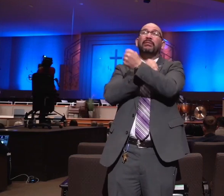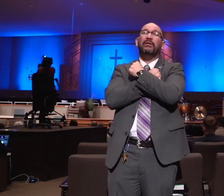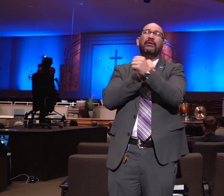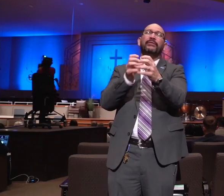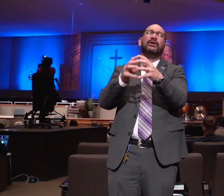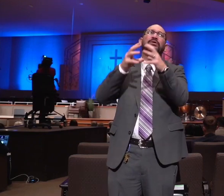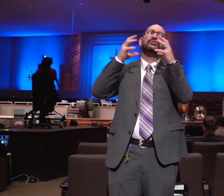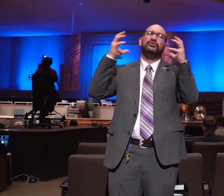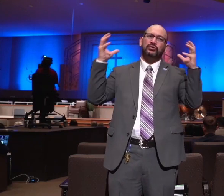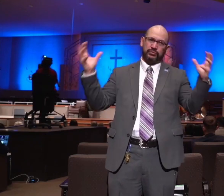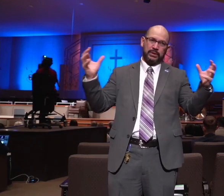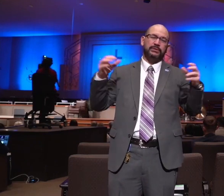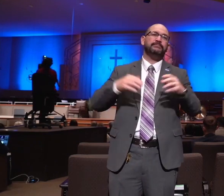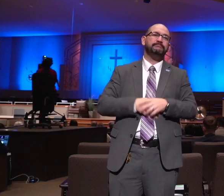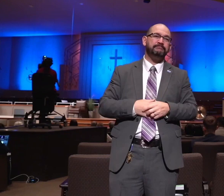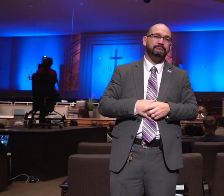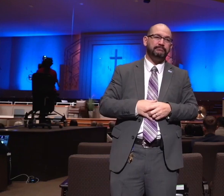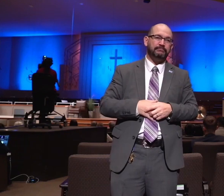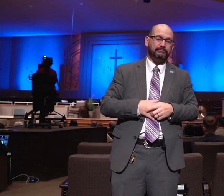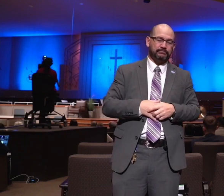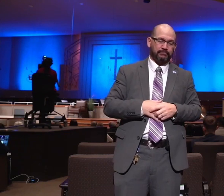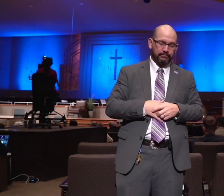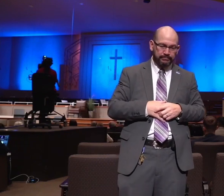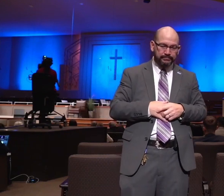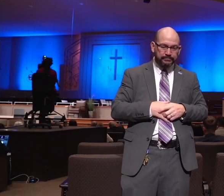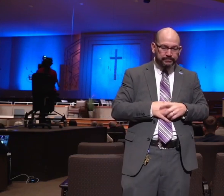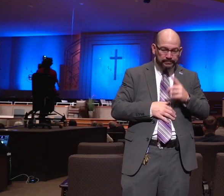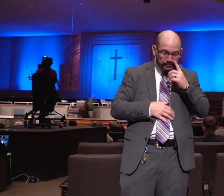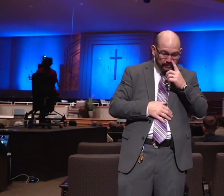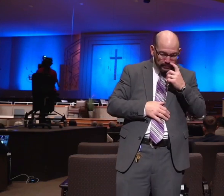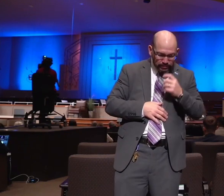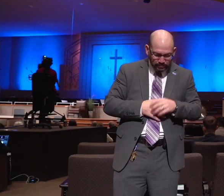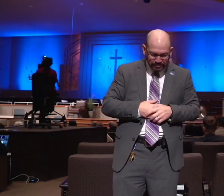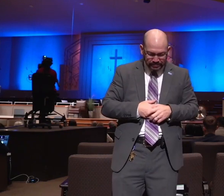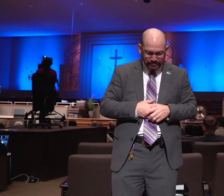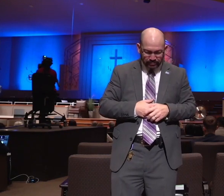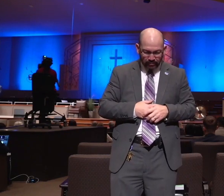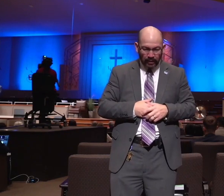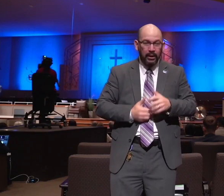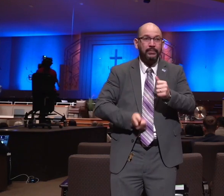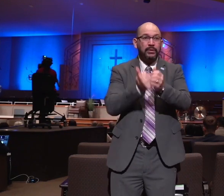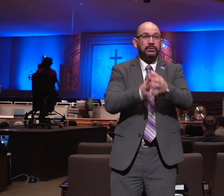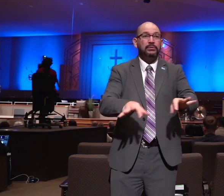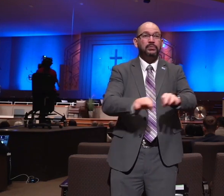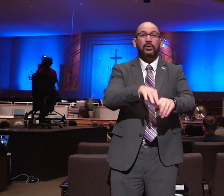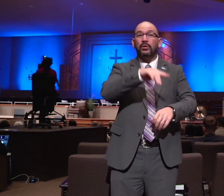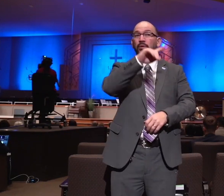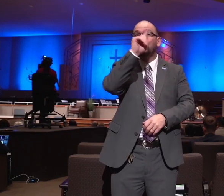now I say this often the most important question you want to